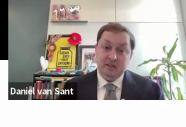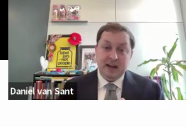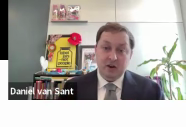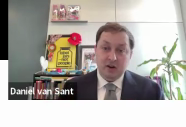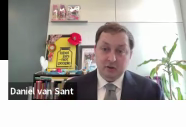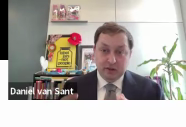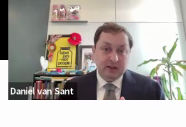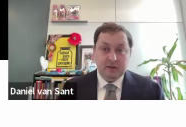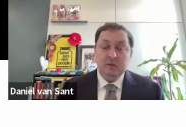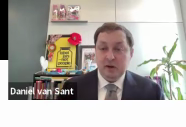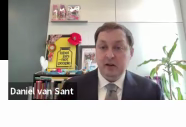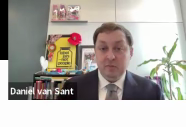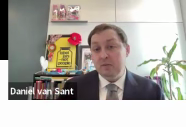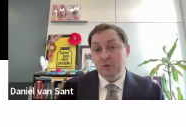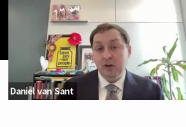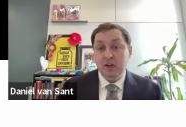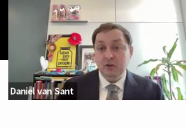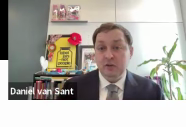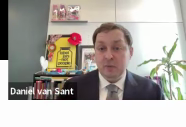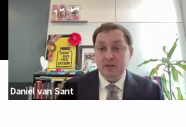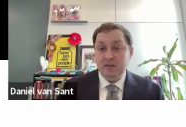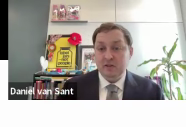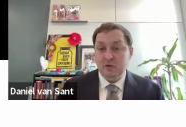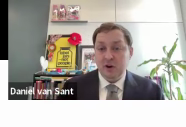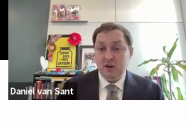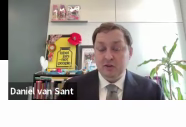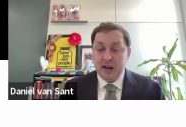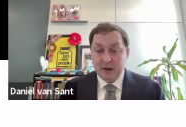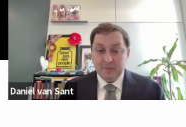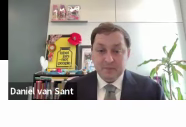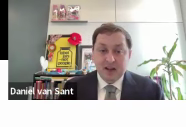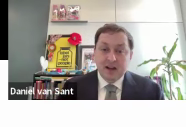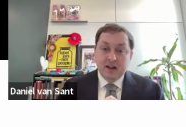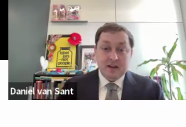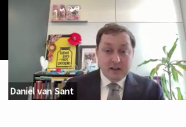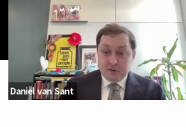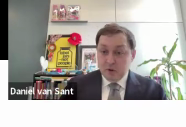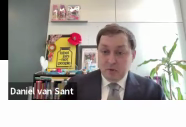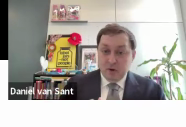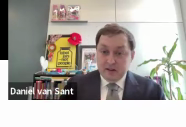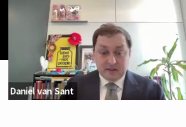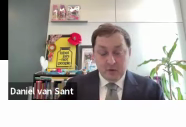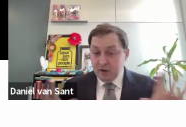you're missing out on the real lived experience of people who are gonna use the spaces that you are creating. The next bullet point said,